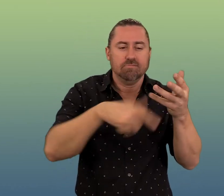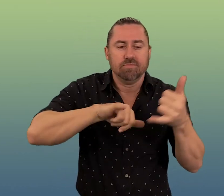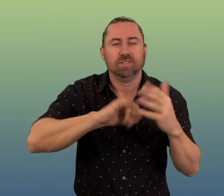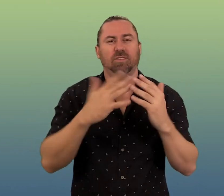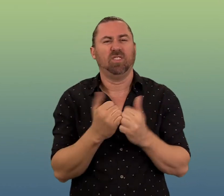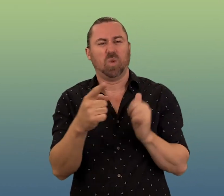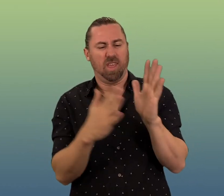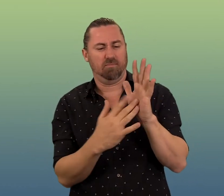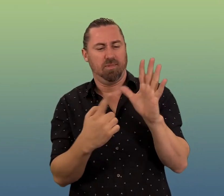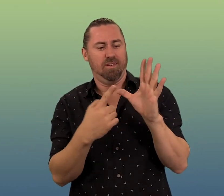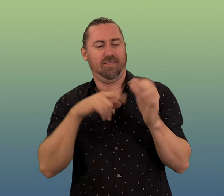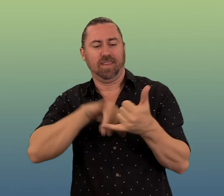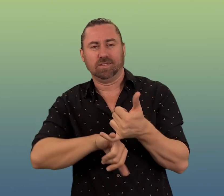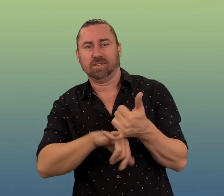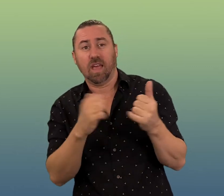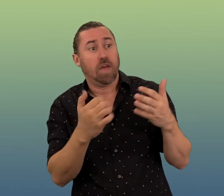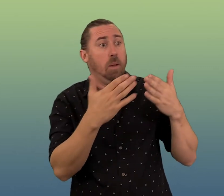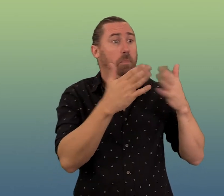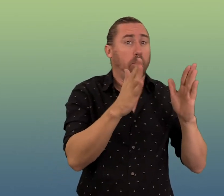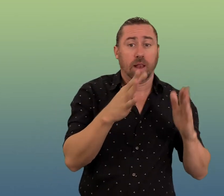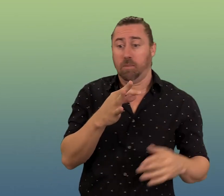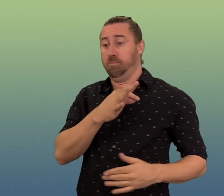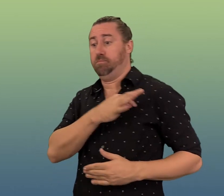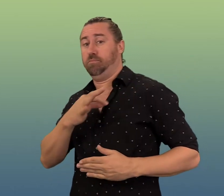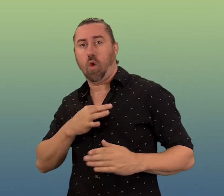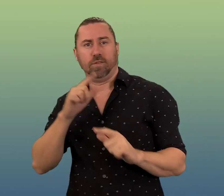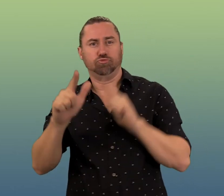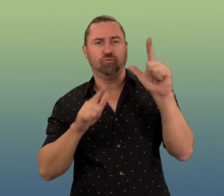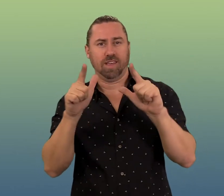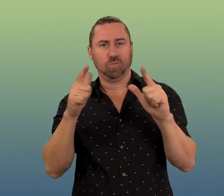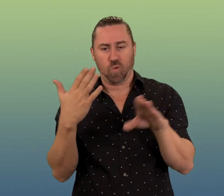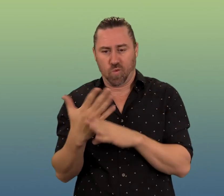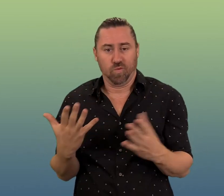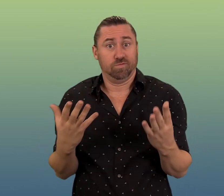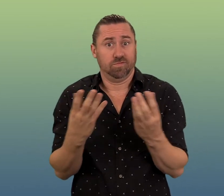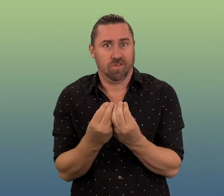MAAS combines public and private transportation services.